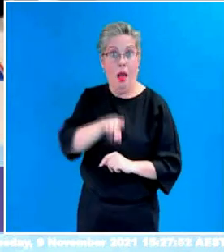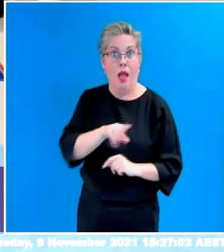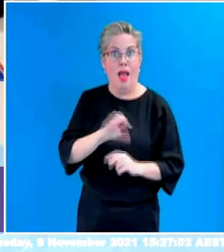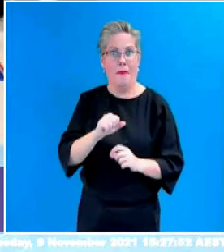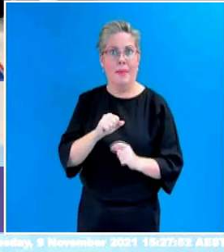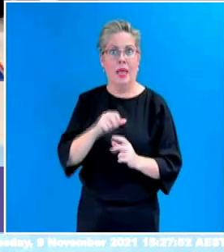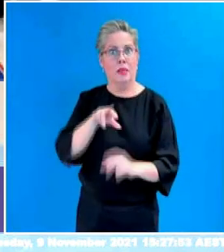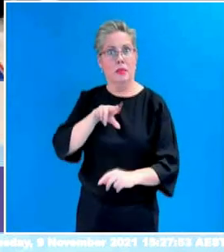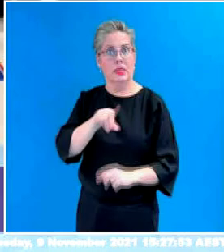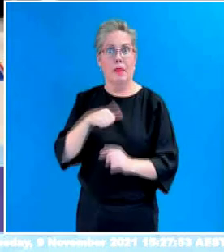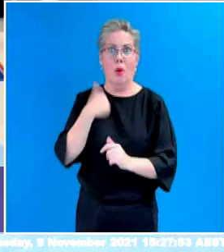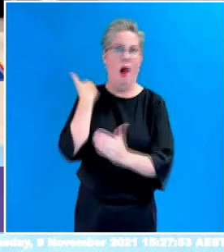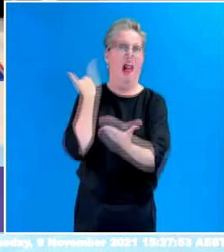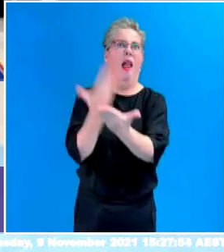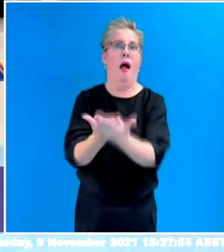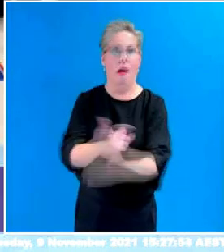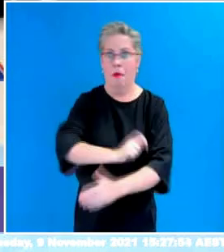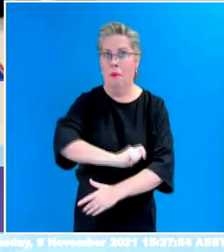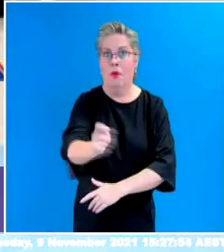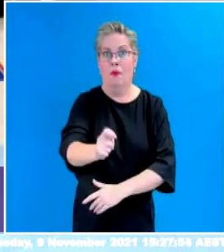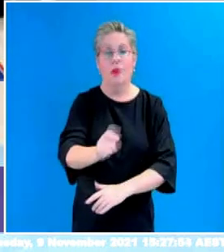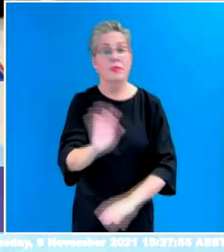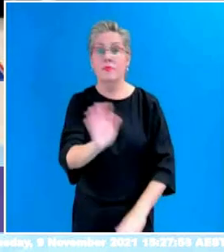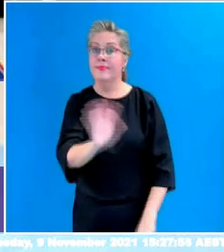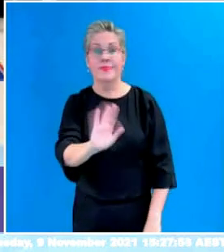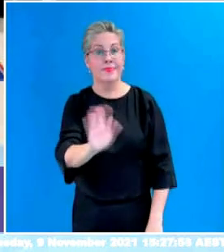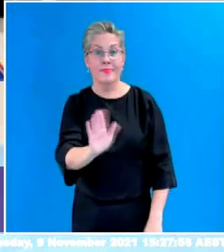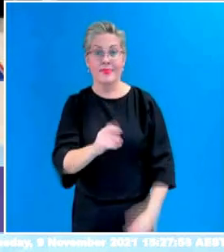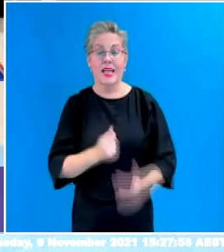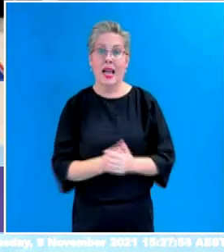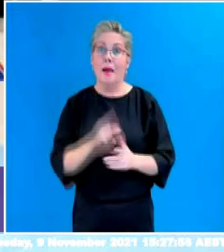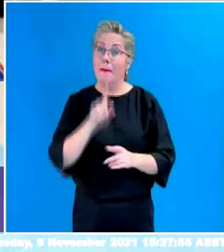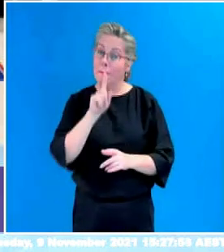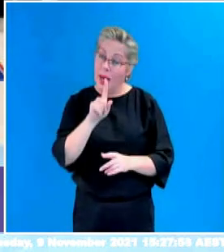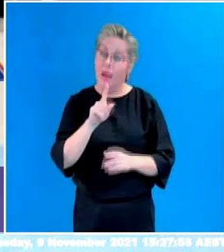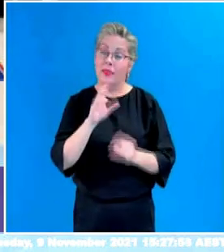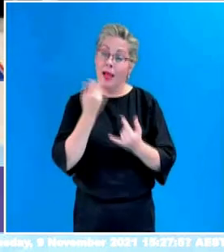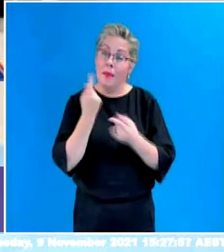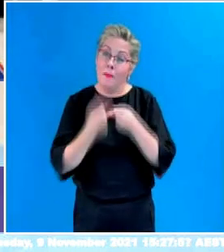I think what is --- it is a tricky remedy, where you have got a